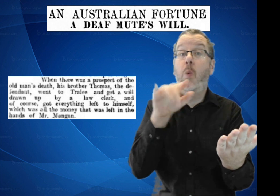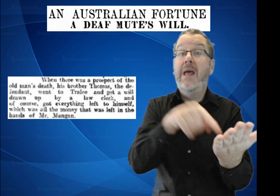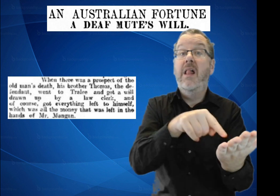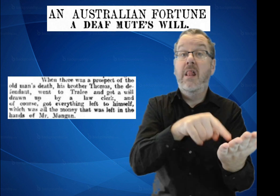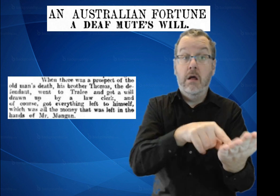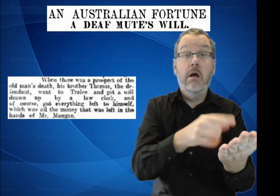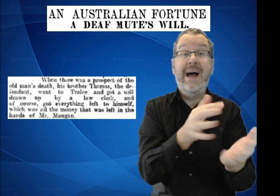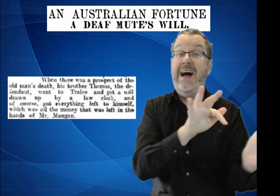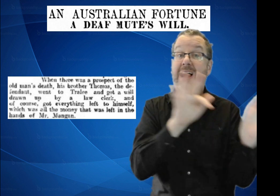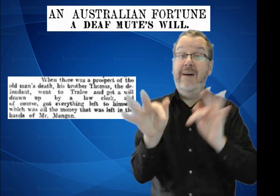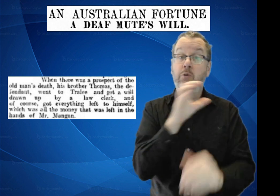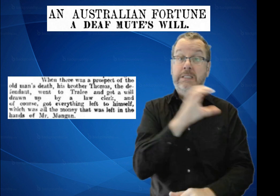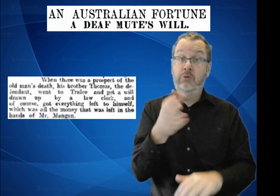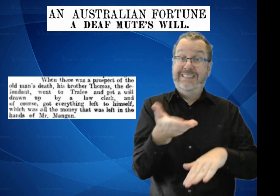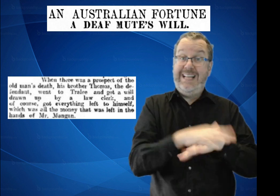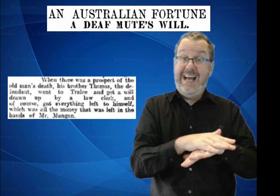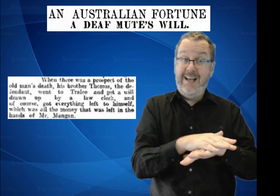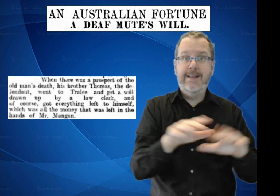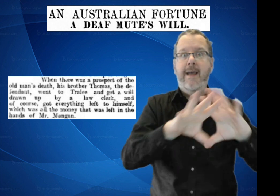leaving everything to himself.